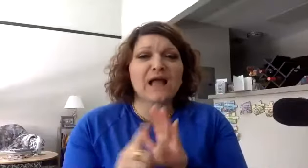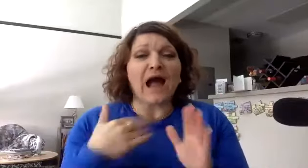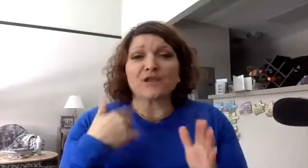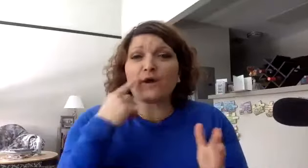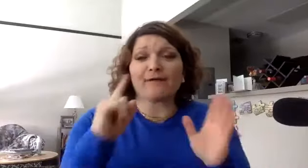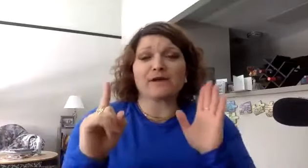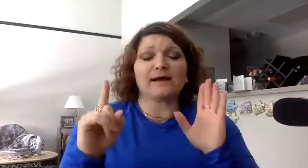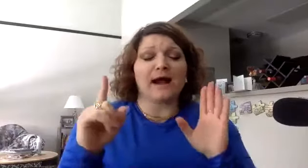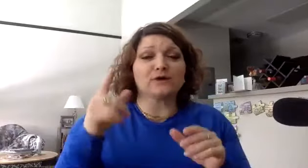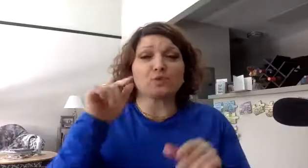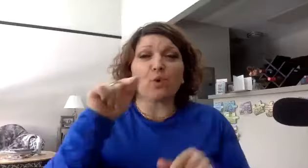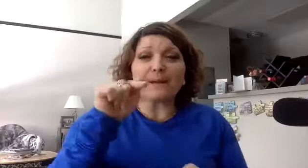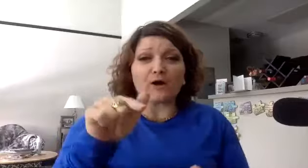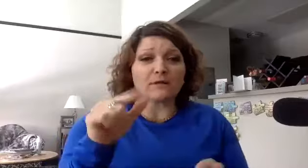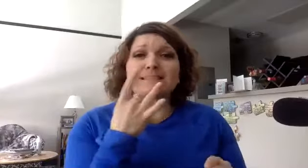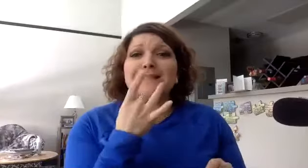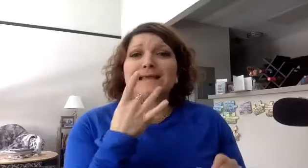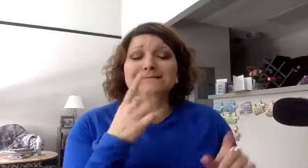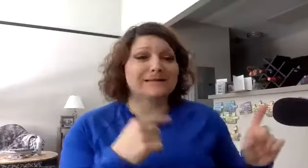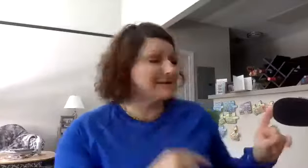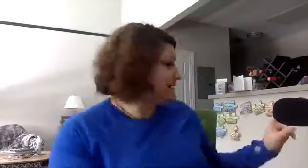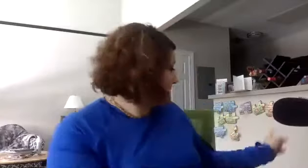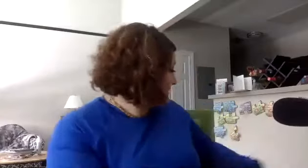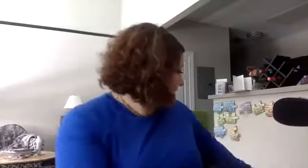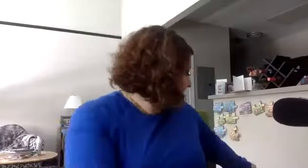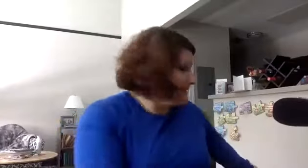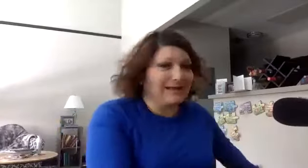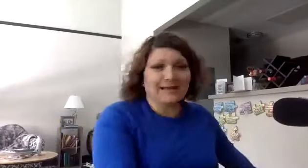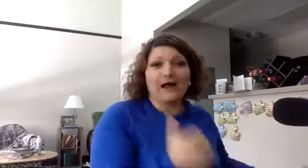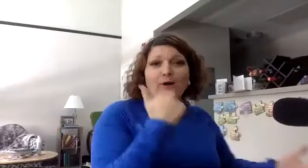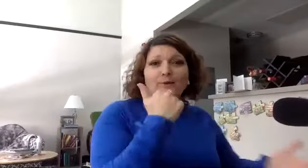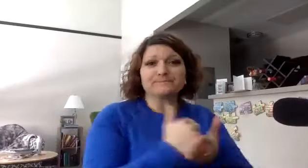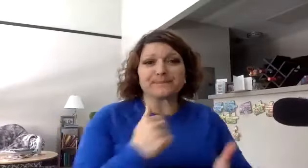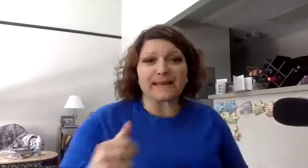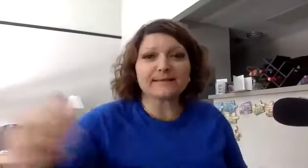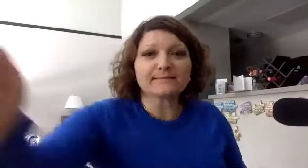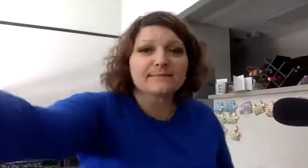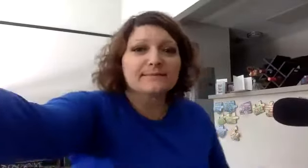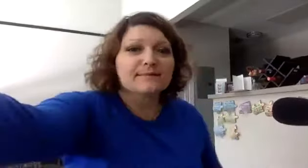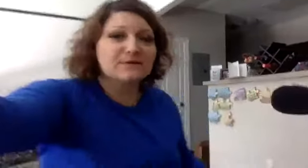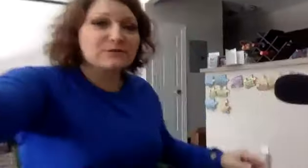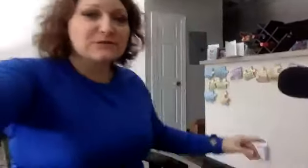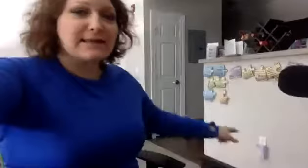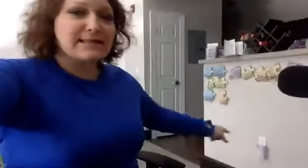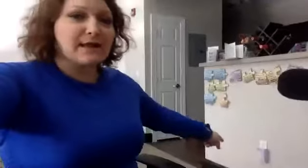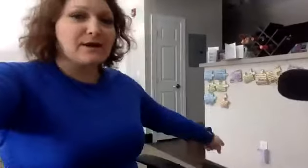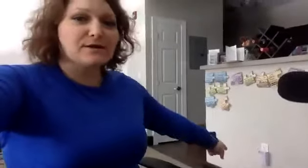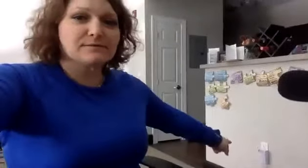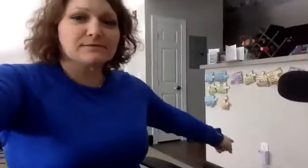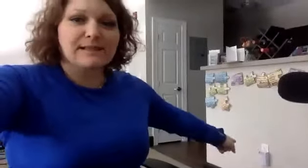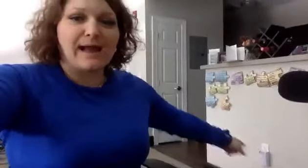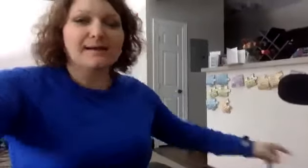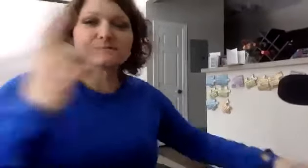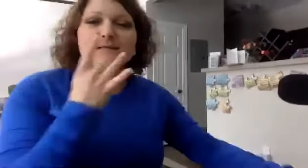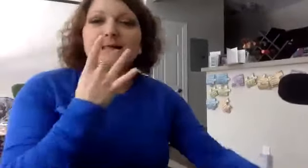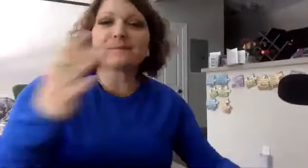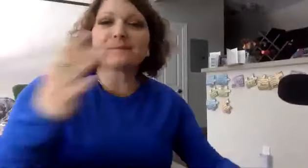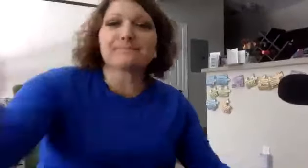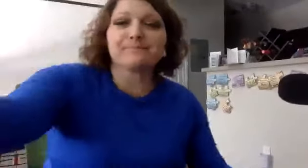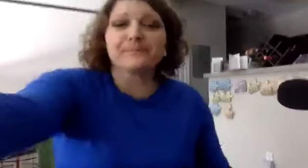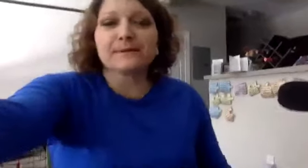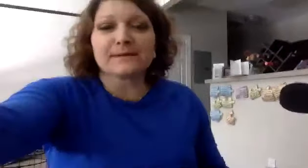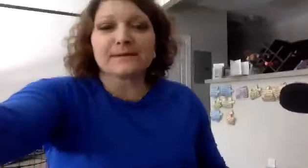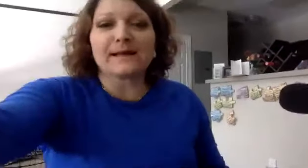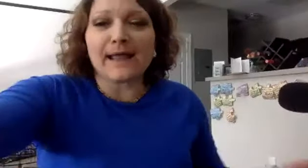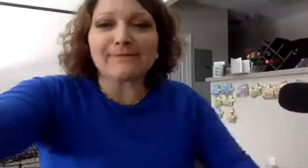I know i have a doorbell light that helps me it's right there that the light i have that.